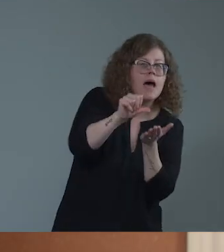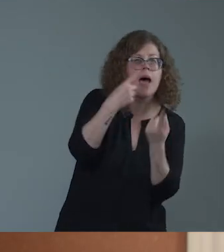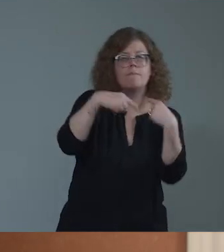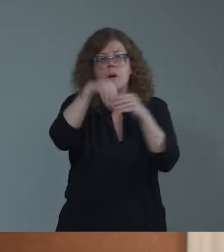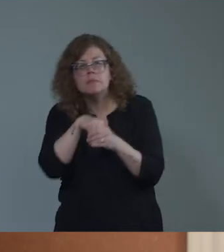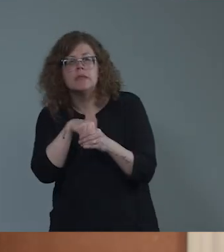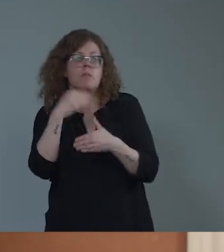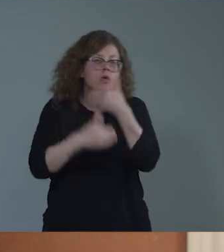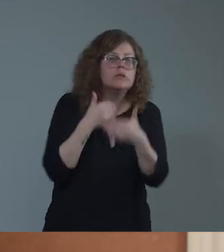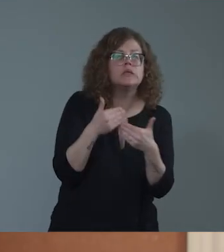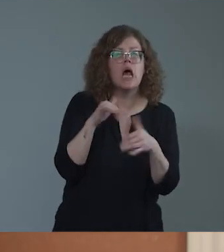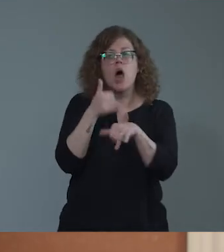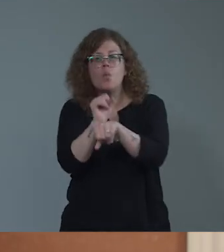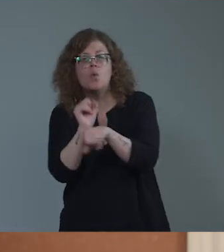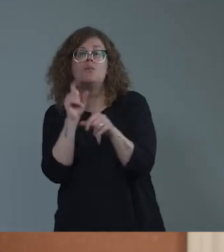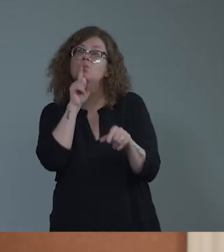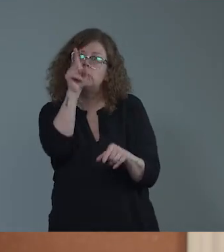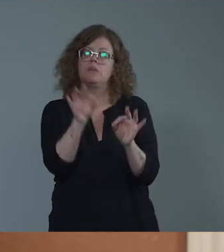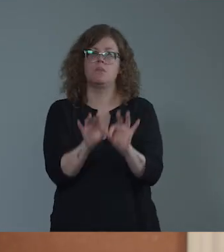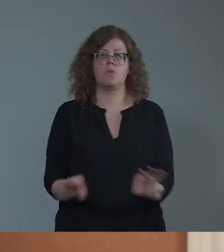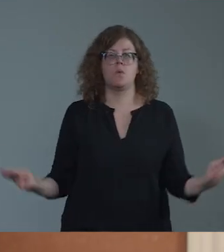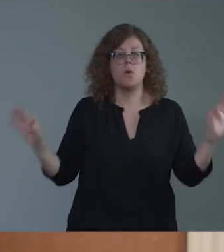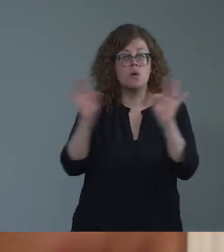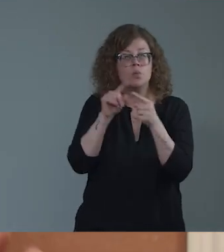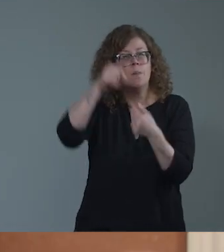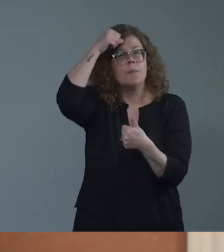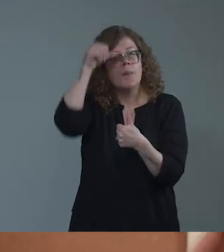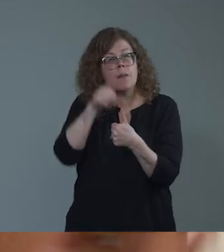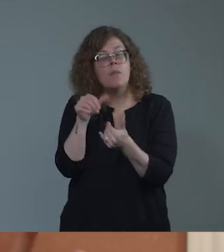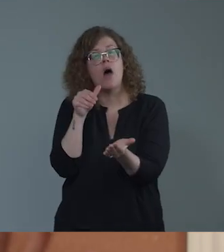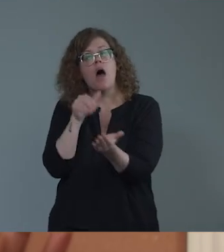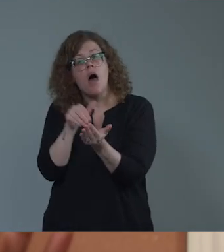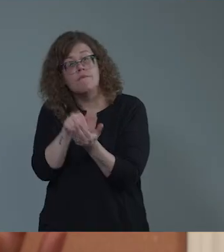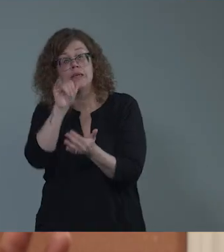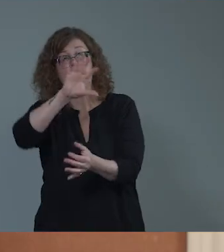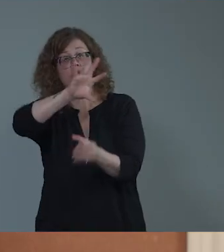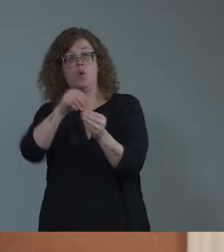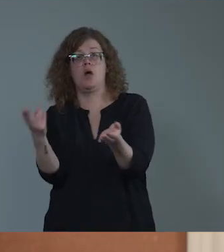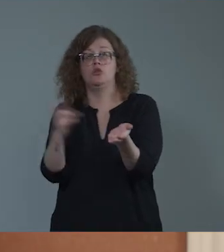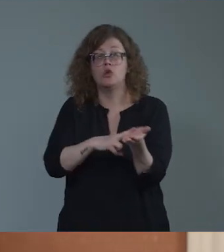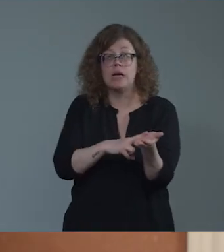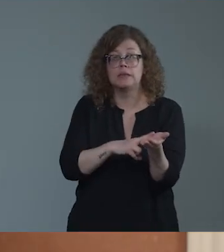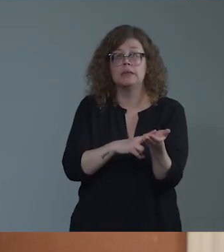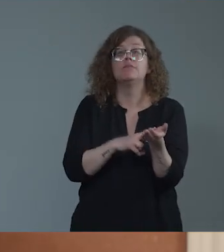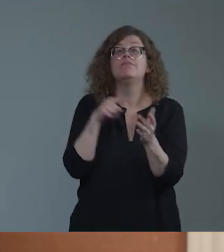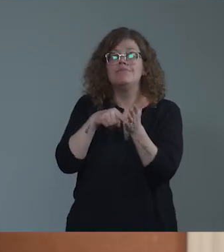as a living document that changes and is agreed upon throughout the process, but that they go together so that the artist and the community